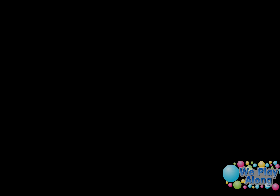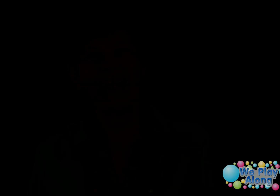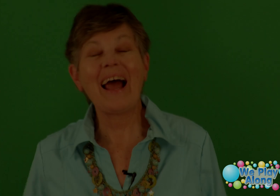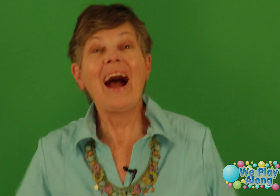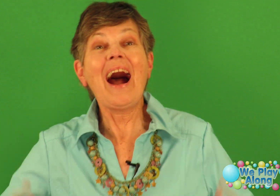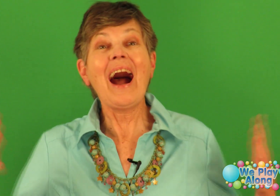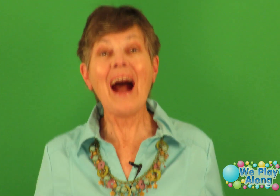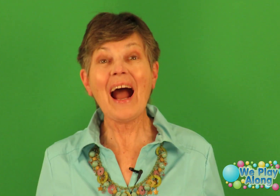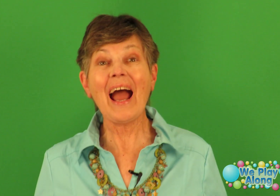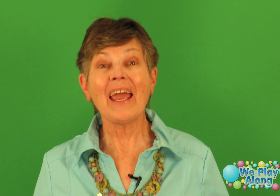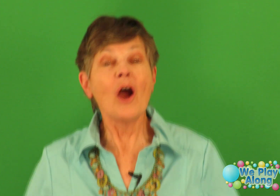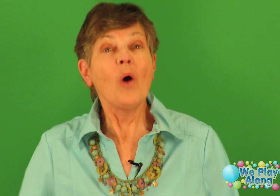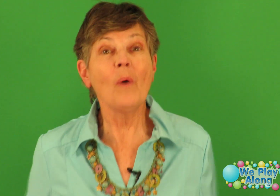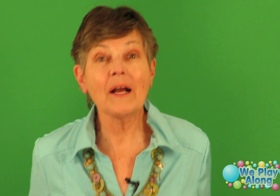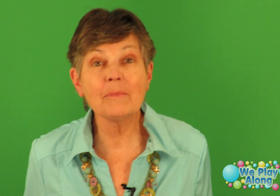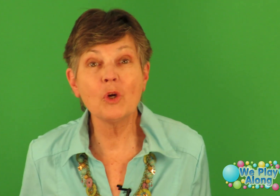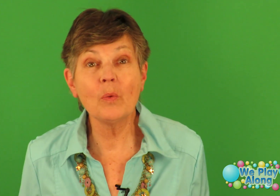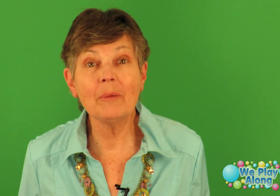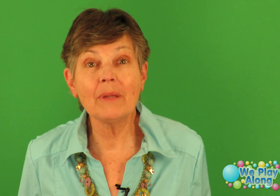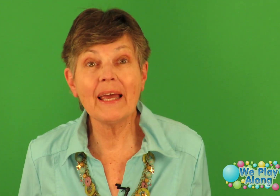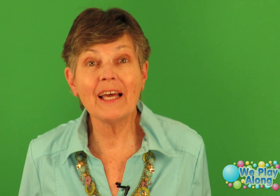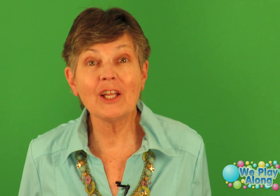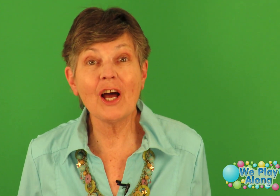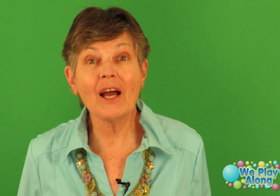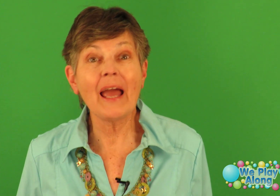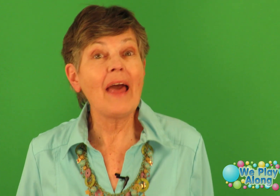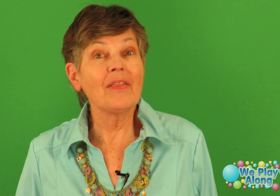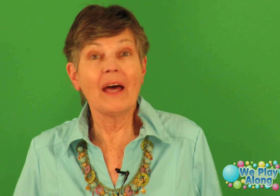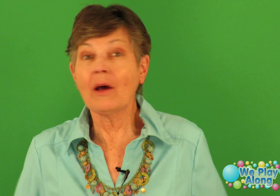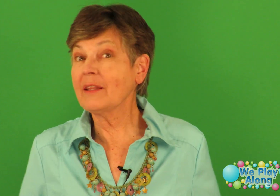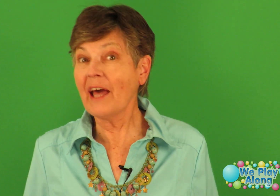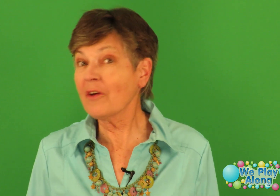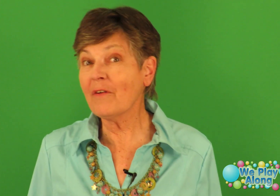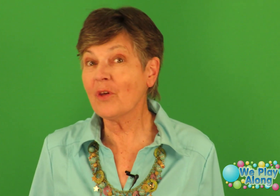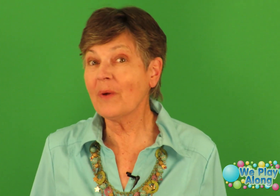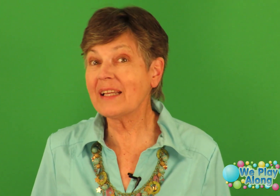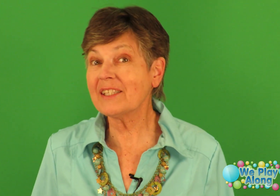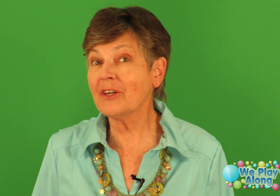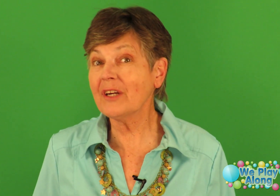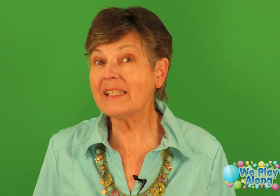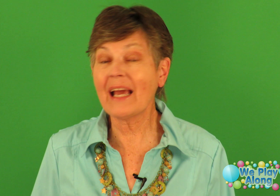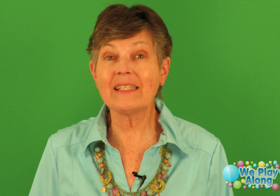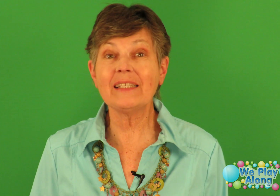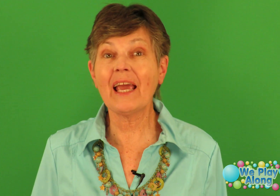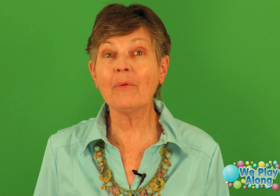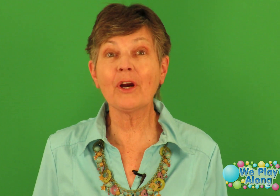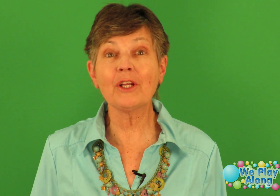hi welcome to we play along the letter of the week series and today we're going